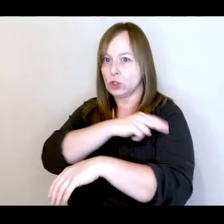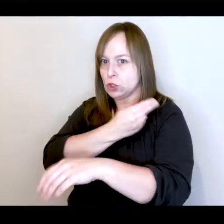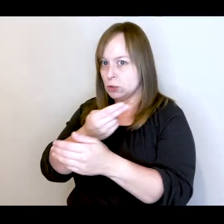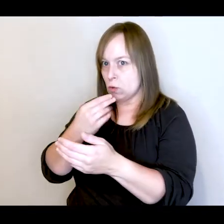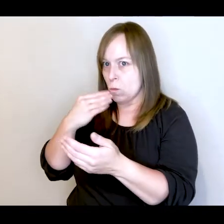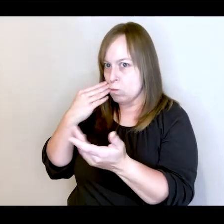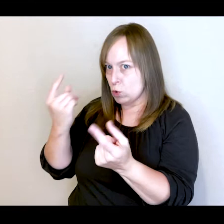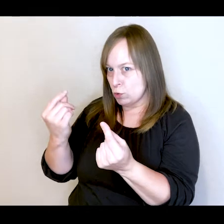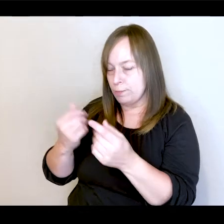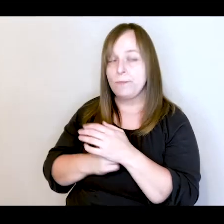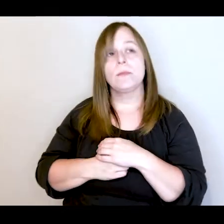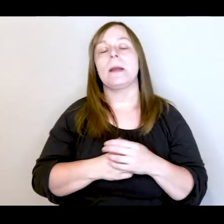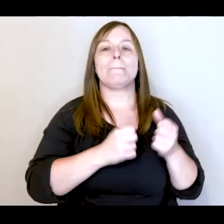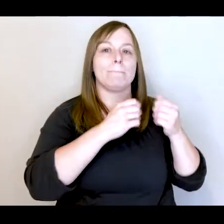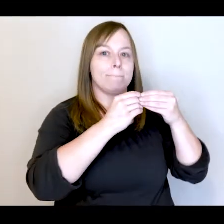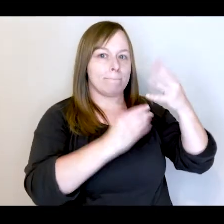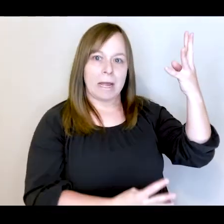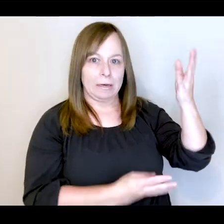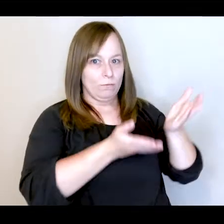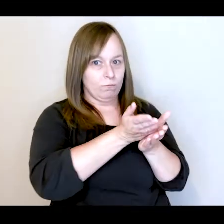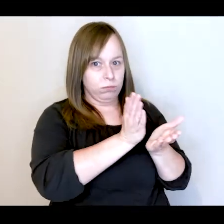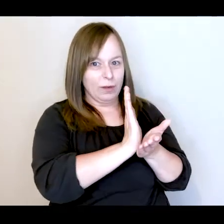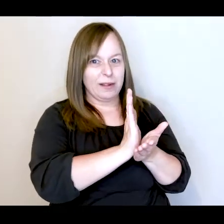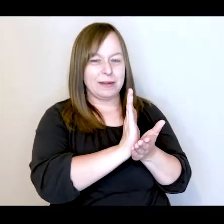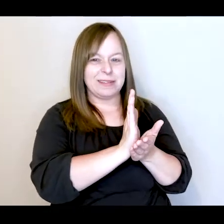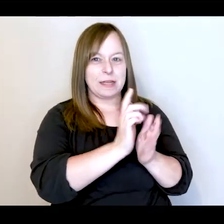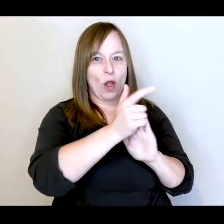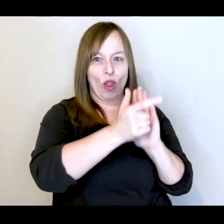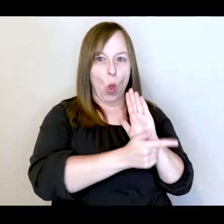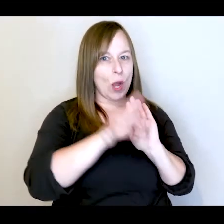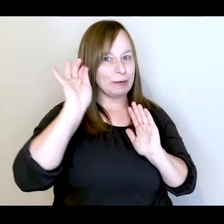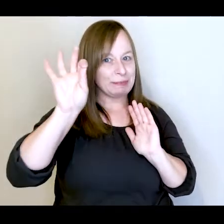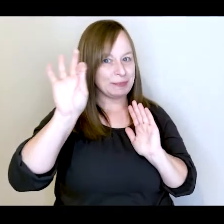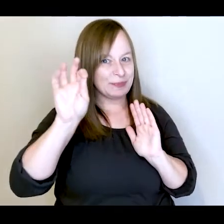There are many. So the-- I'm going to lawyer you for